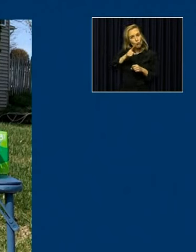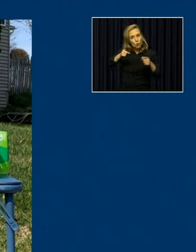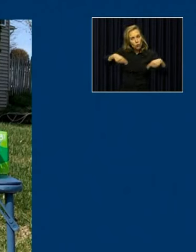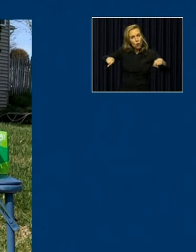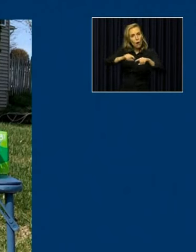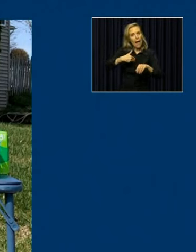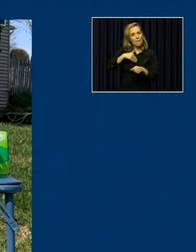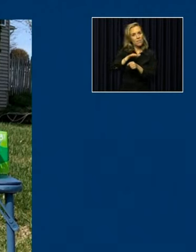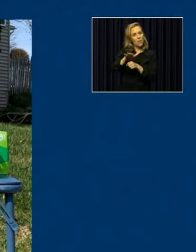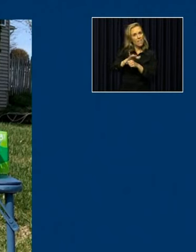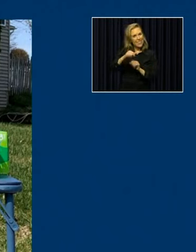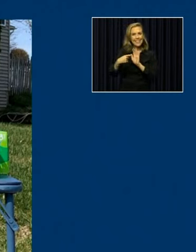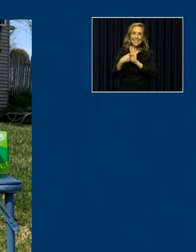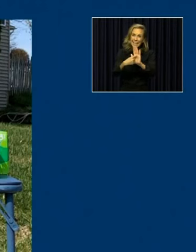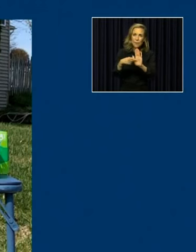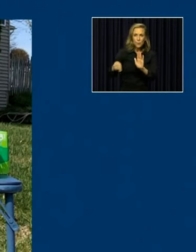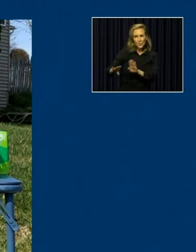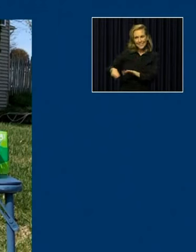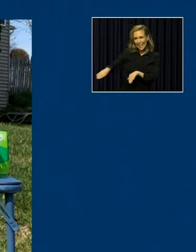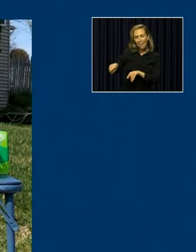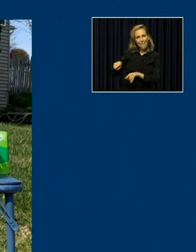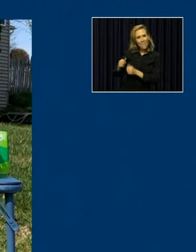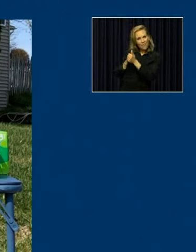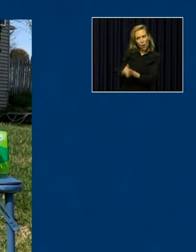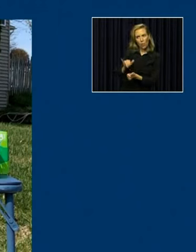VIRGINIA AND KENNETH AND THESE